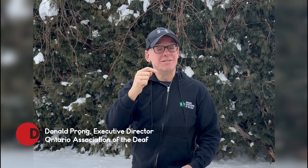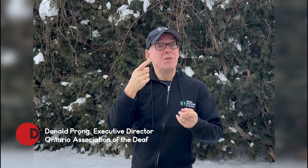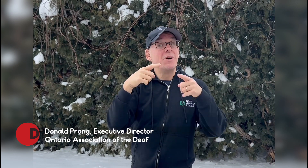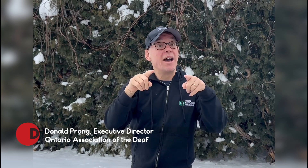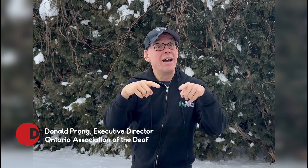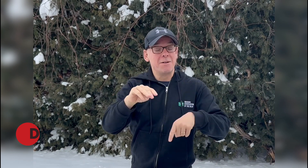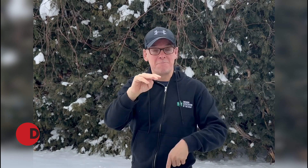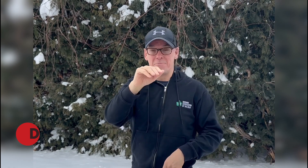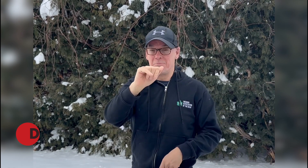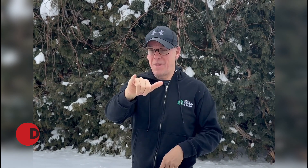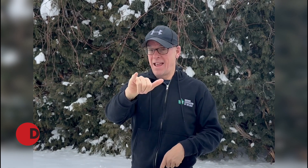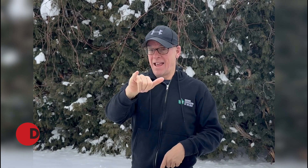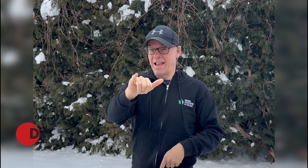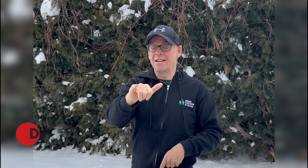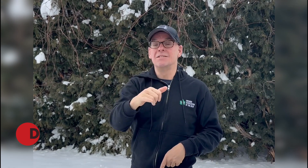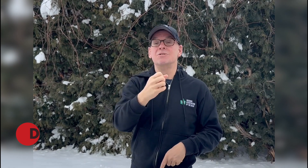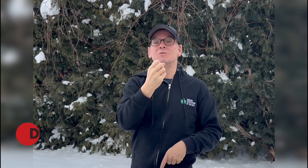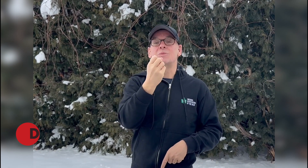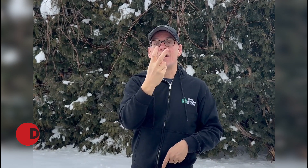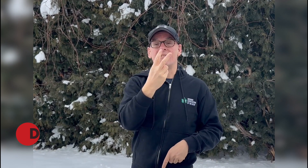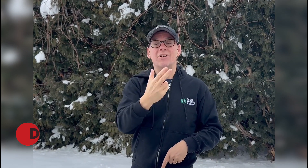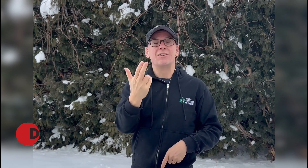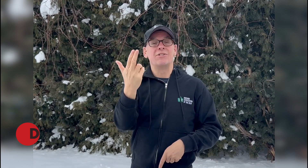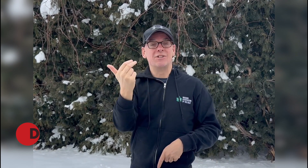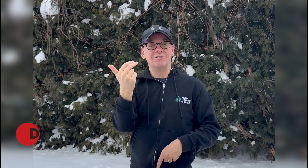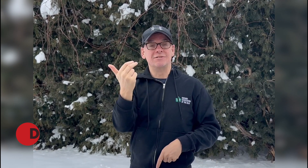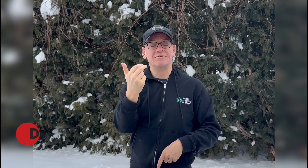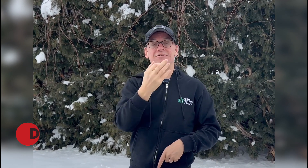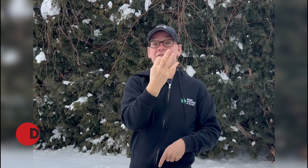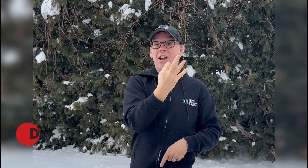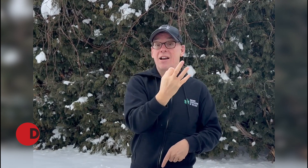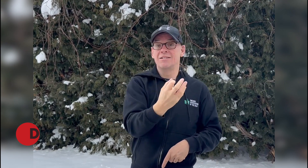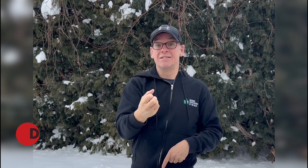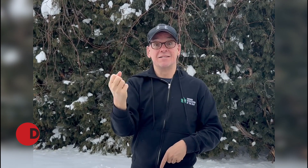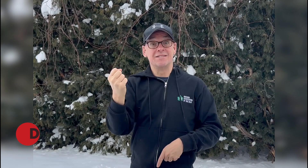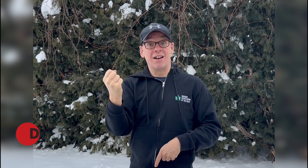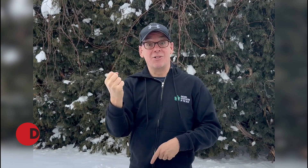Friday, May 12 and Saturday, May 13. There will be more information